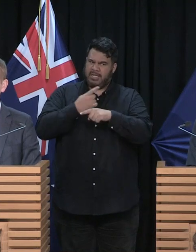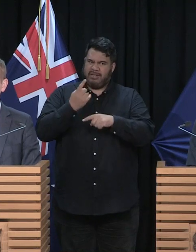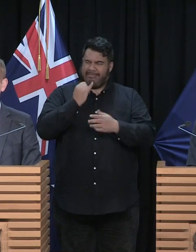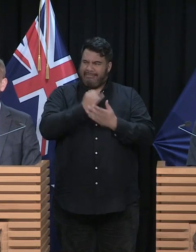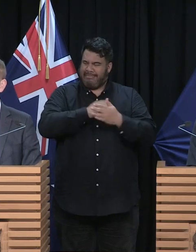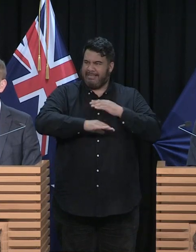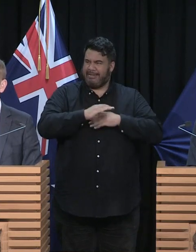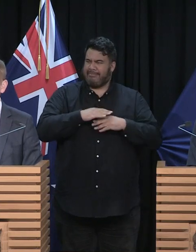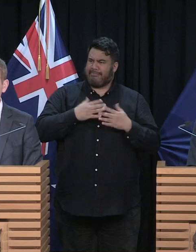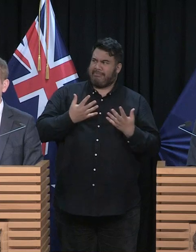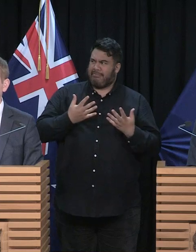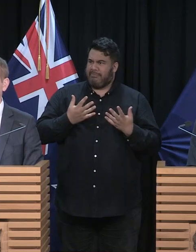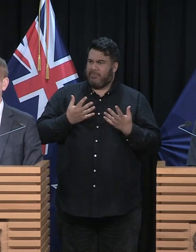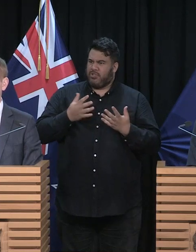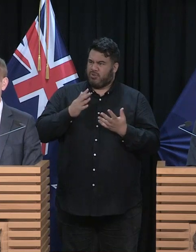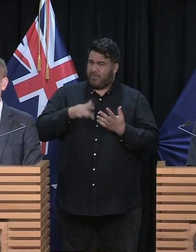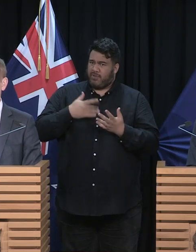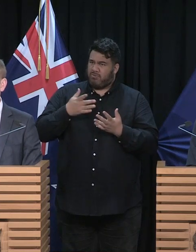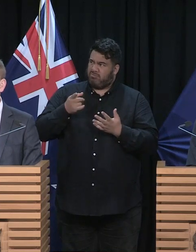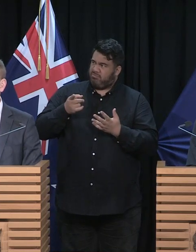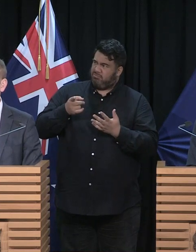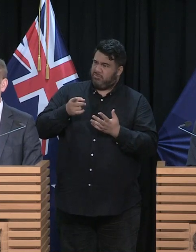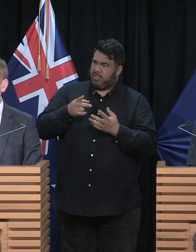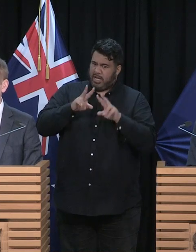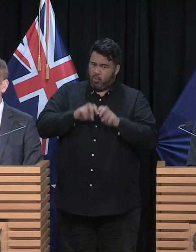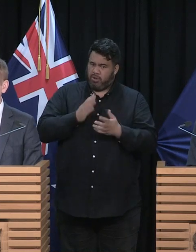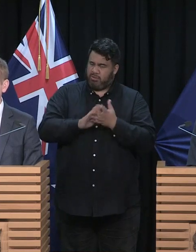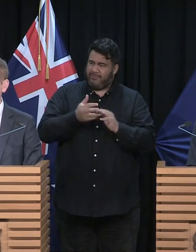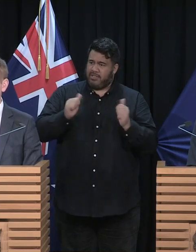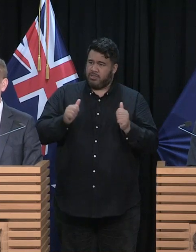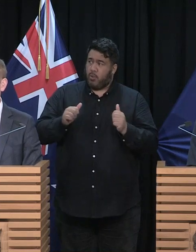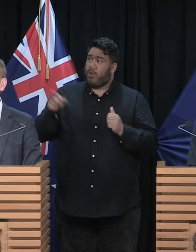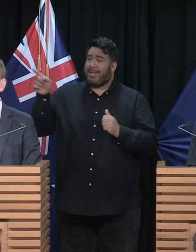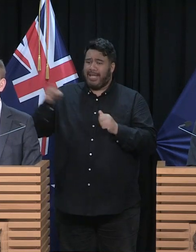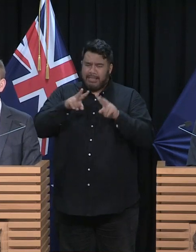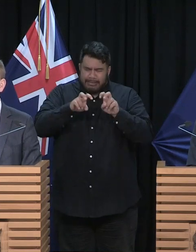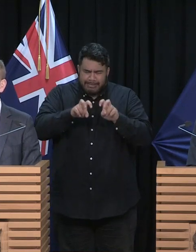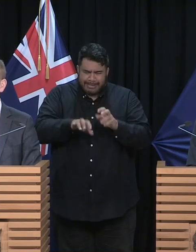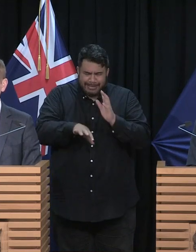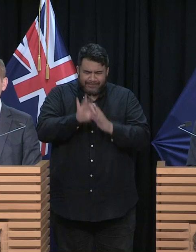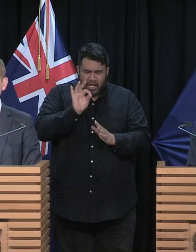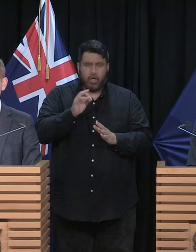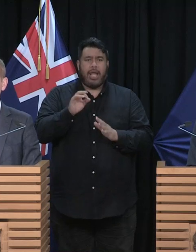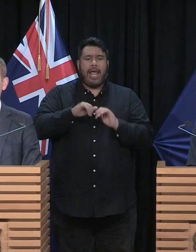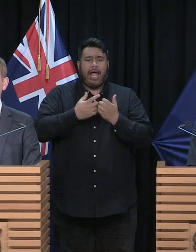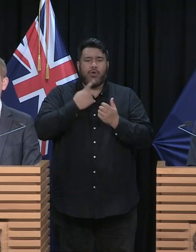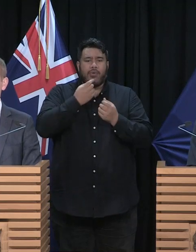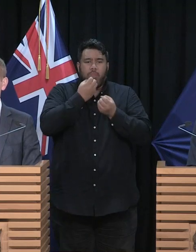"disgraceful and grubby act", does that make the expectations you've set out for the inquiry? He's gotten to the bottom